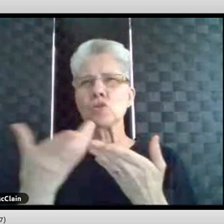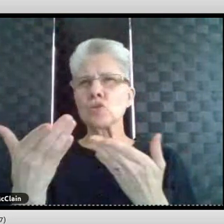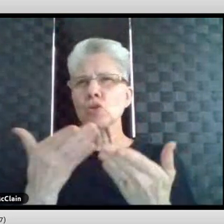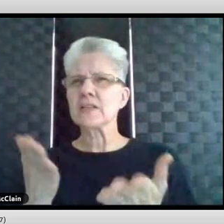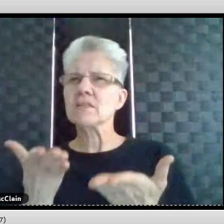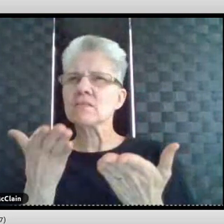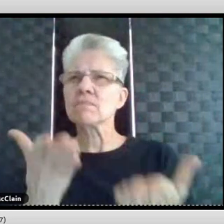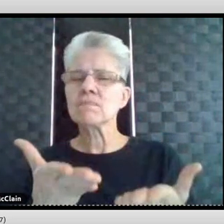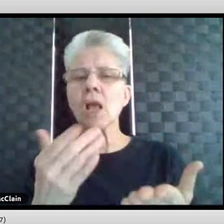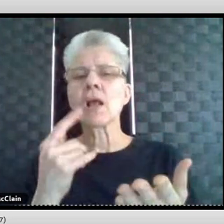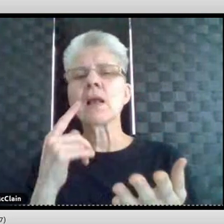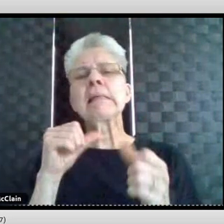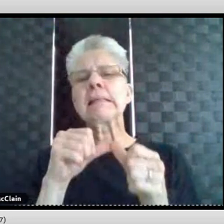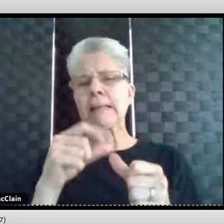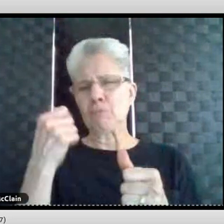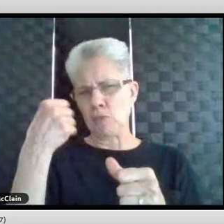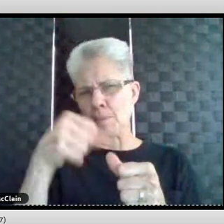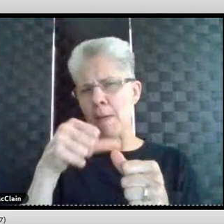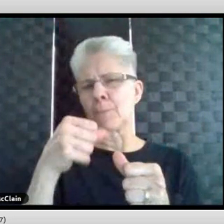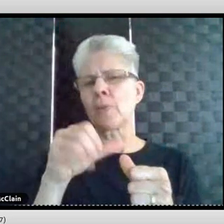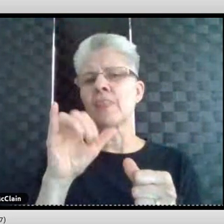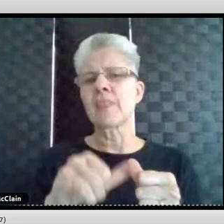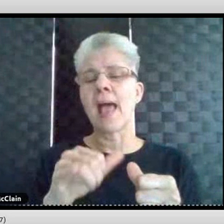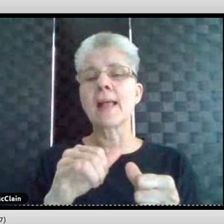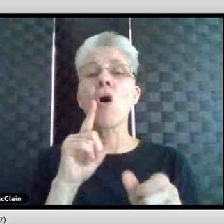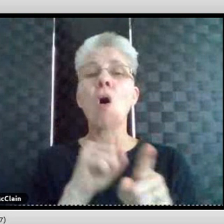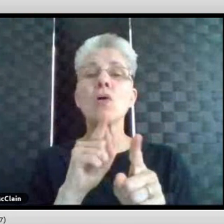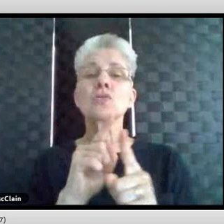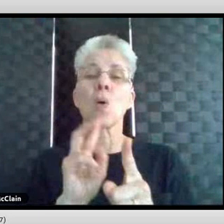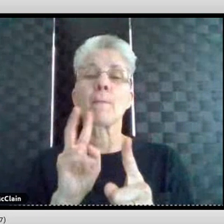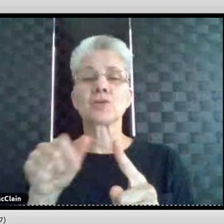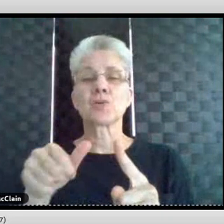you might want to keep things in mind, because they also apply to other niche markets,